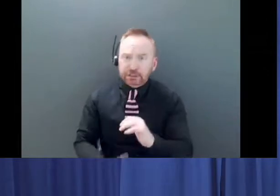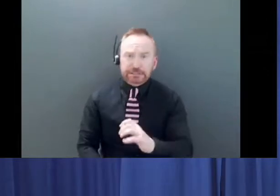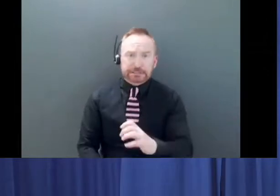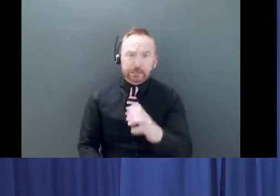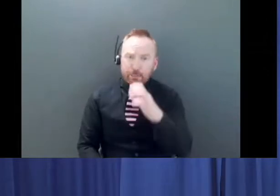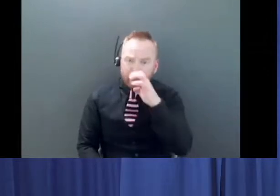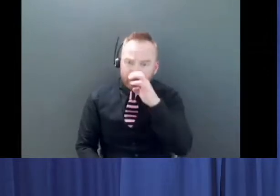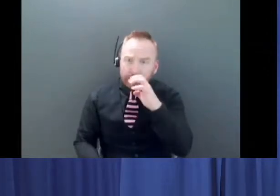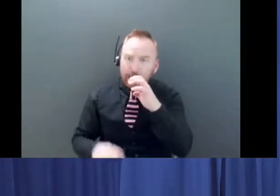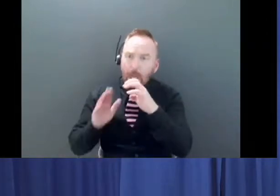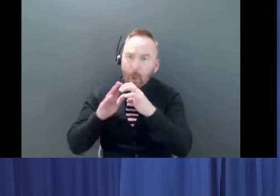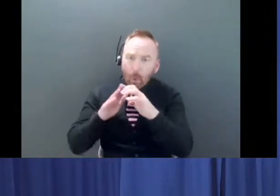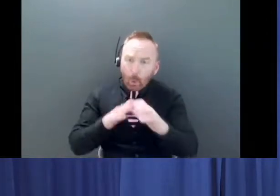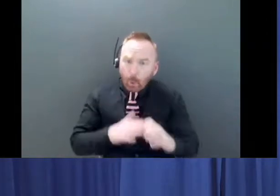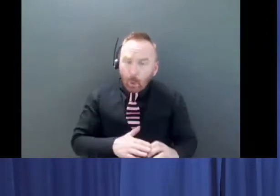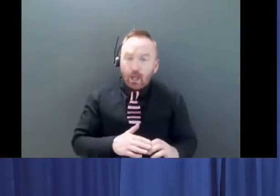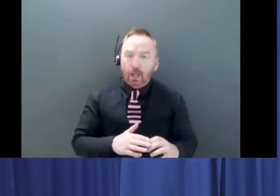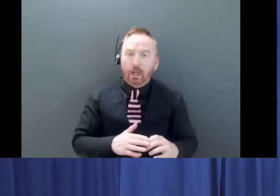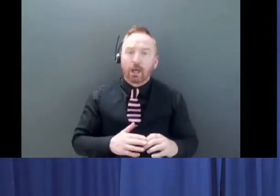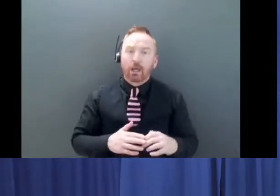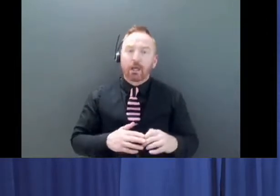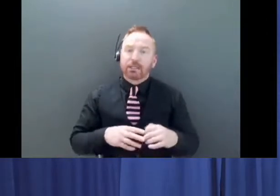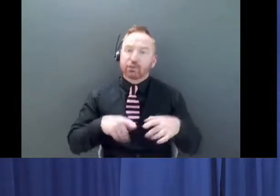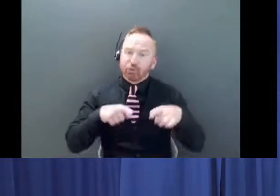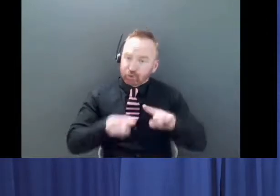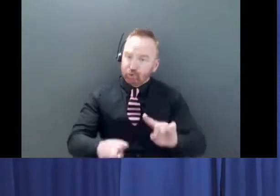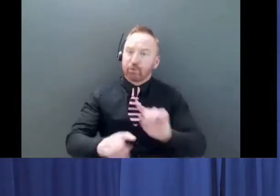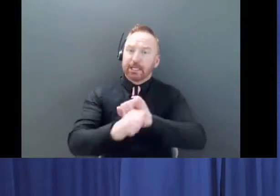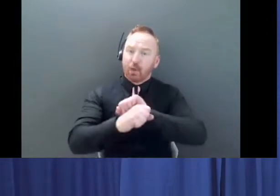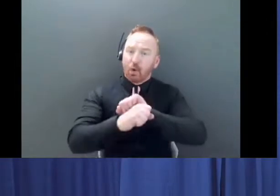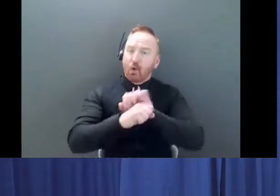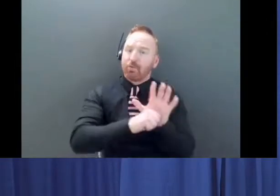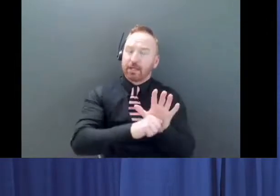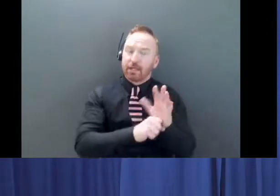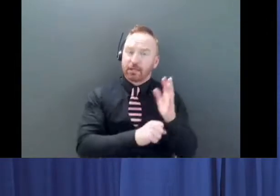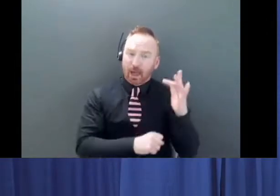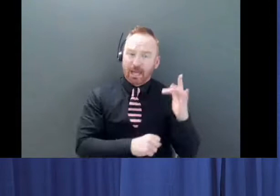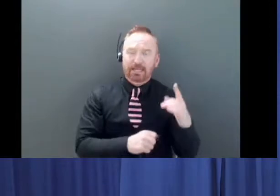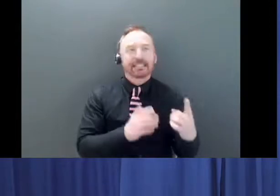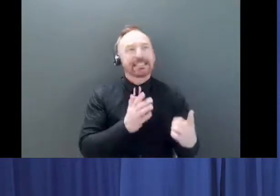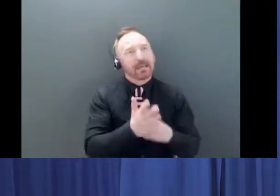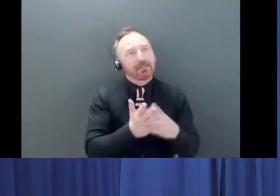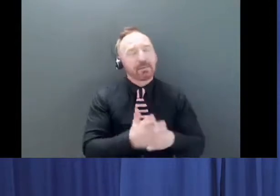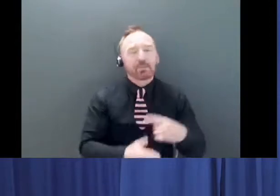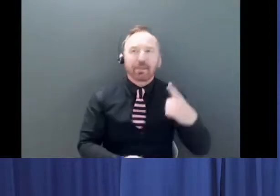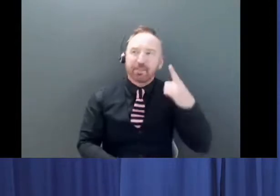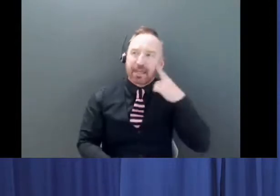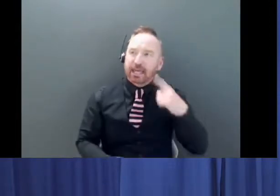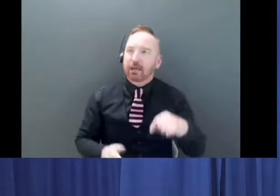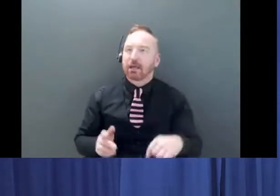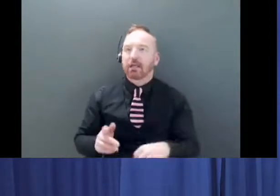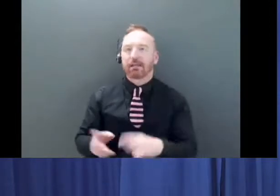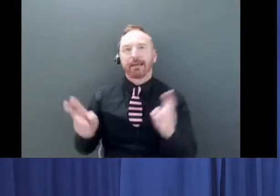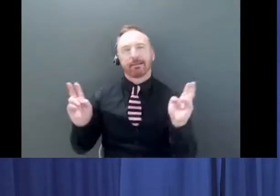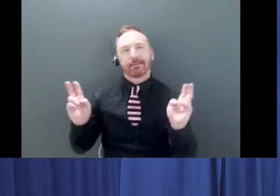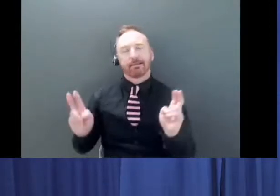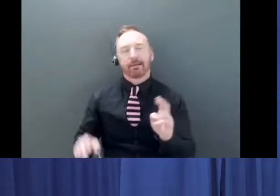we have COVID activity because I think sometimes we get into this real all or none mode. If I look over the last year and